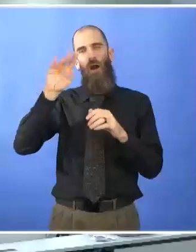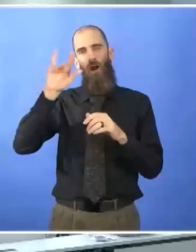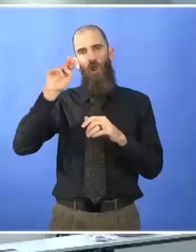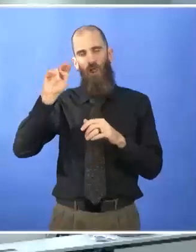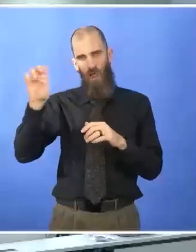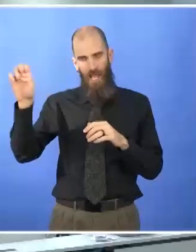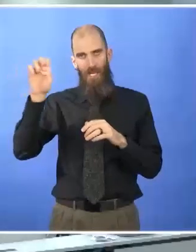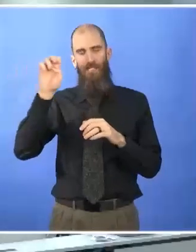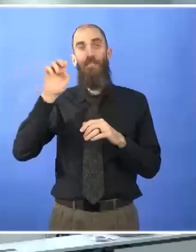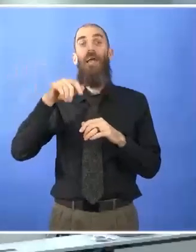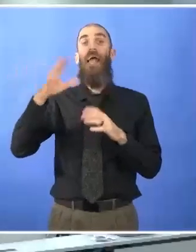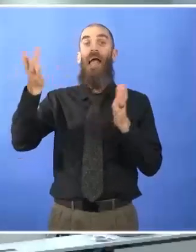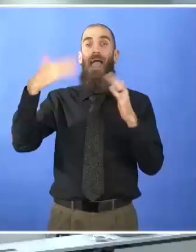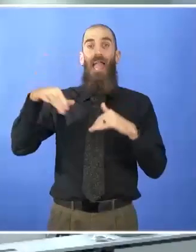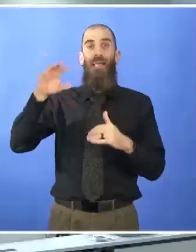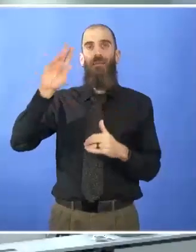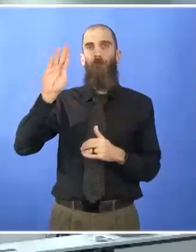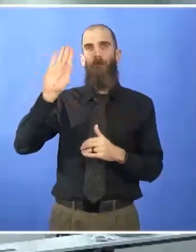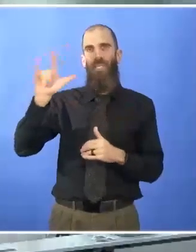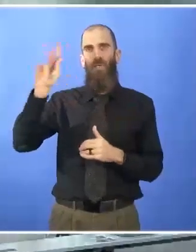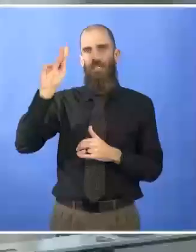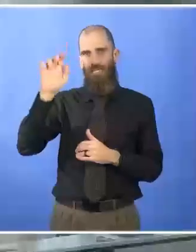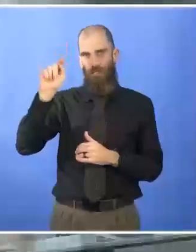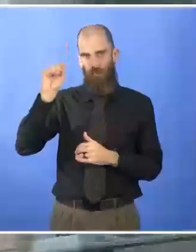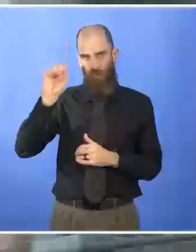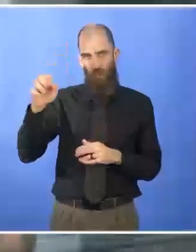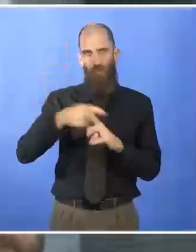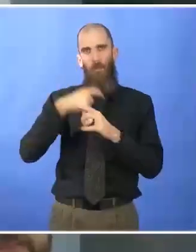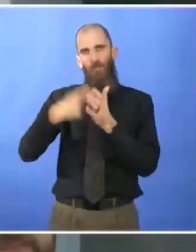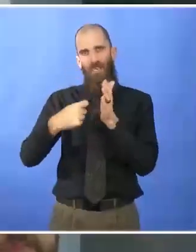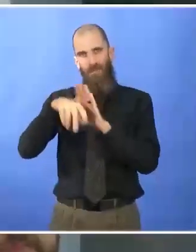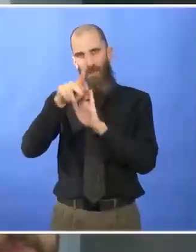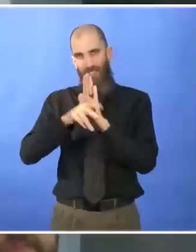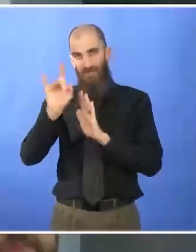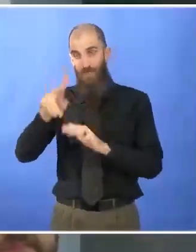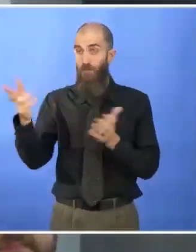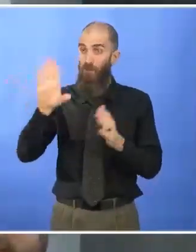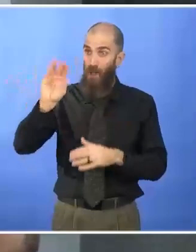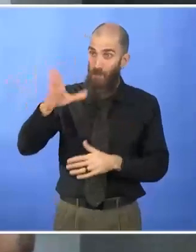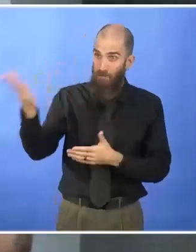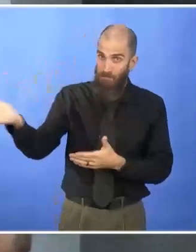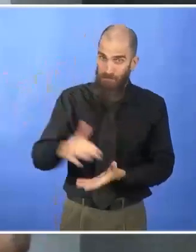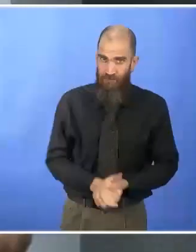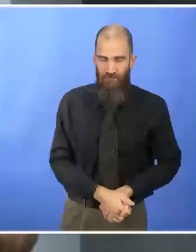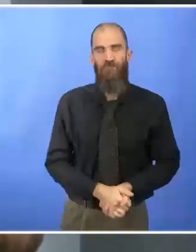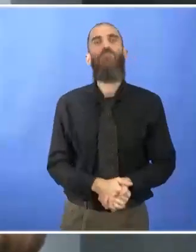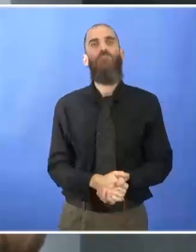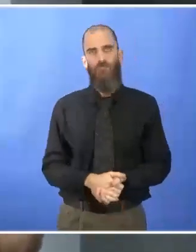THANK YOU AND GOOD MORNING MADAME CHAIRWOMAN AND